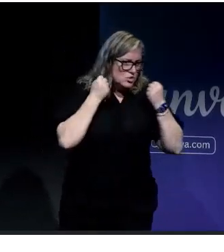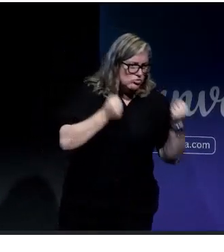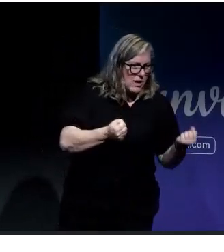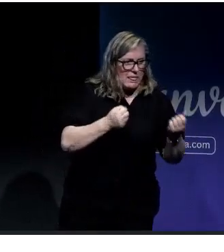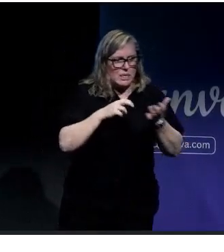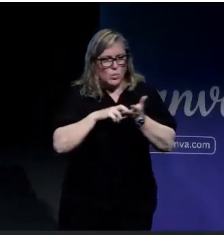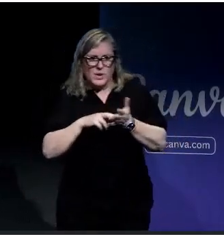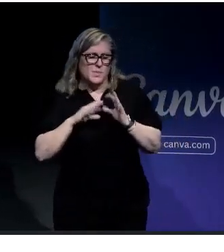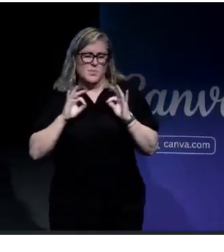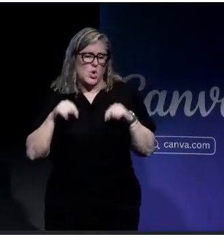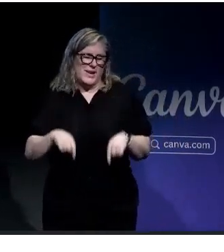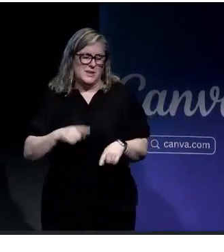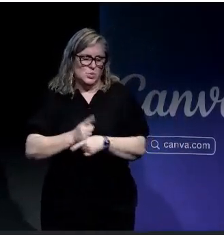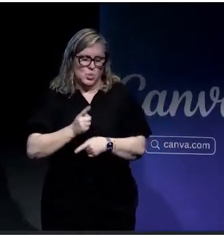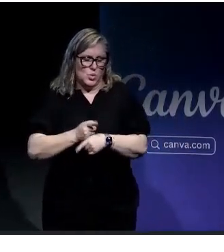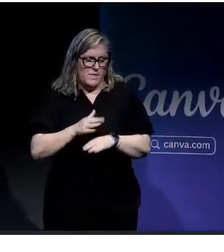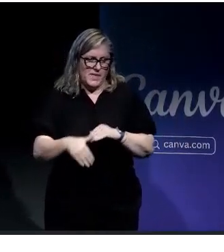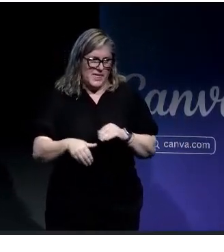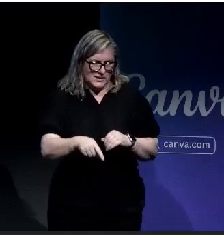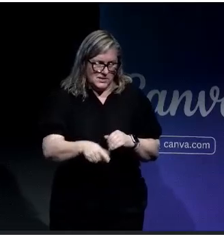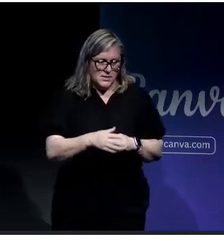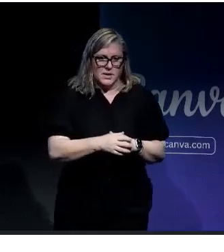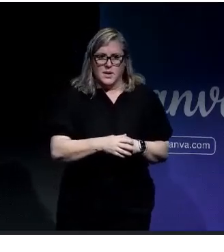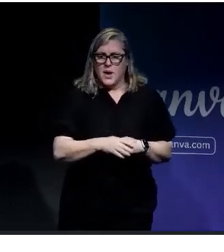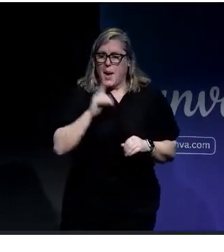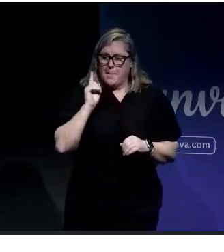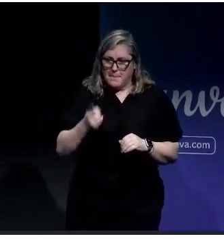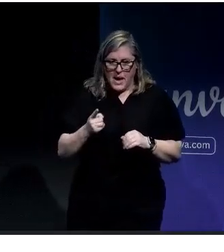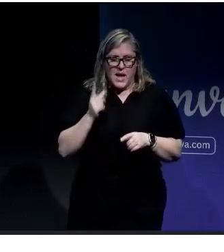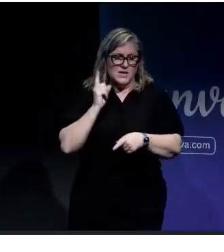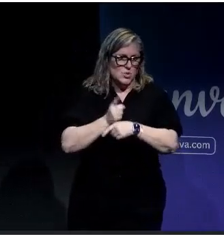Um, we're here to talk about what the issue detection is like for all of